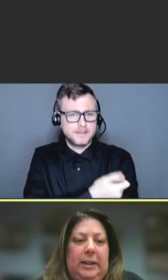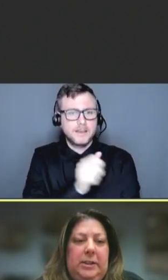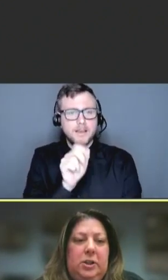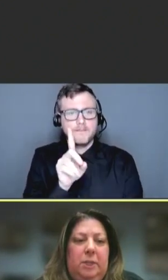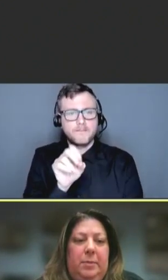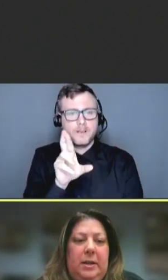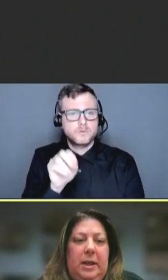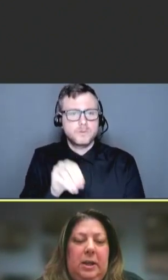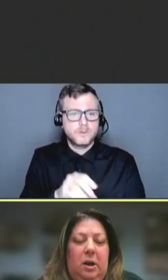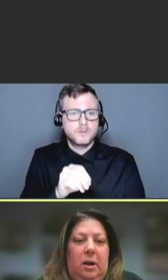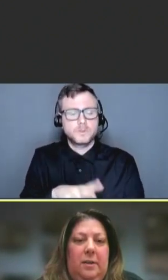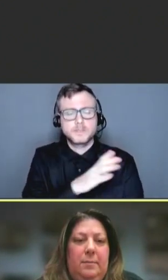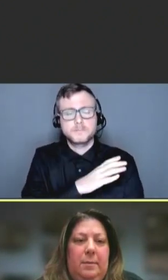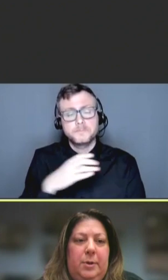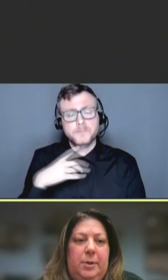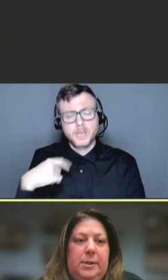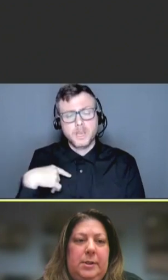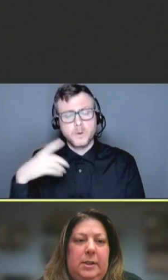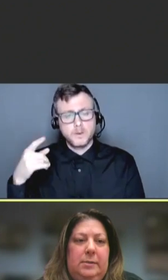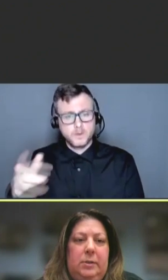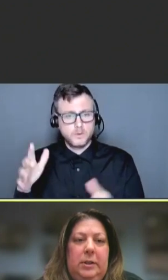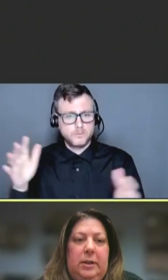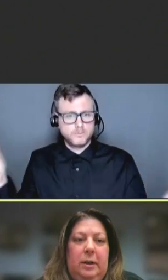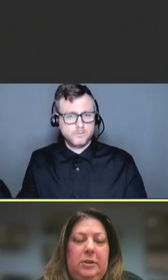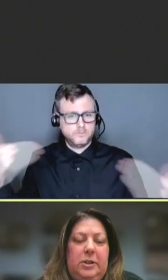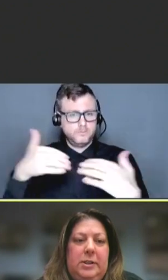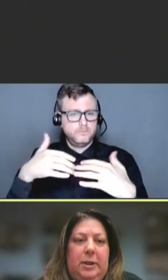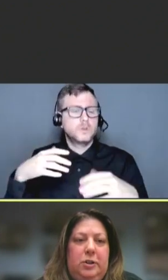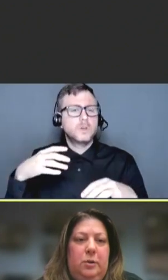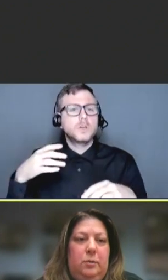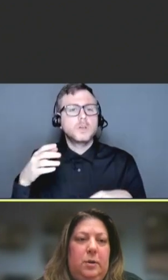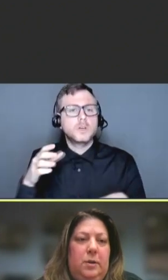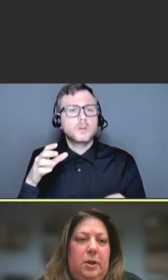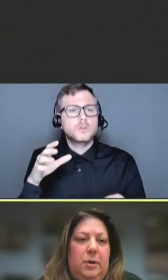like to start by thanking all the members. It's really just a pleasure to work with you.